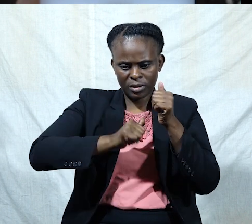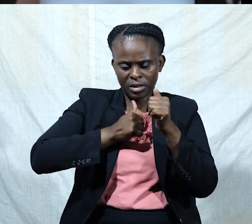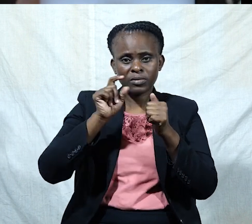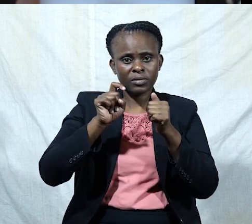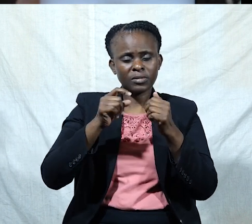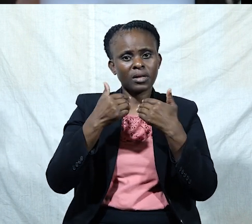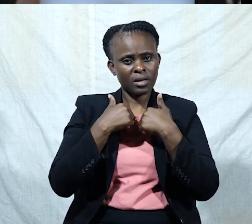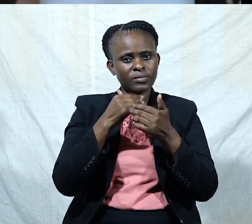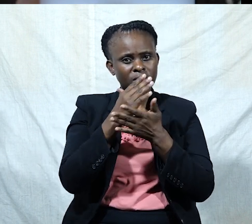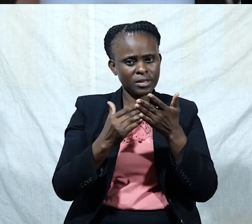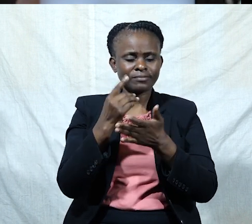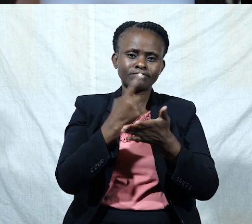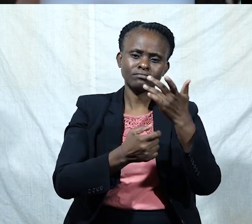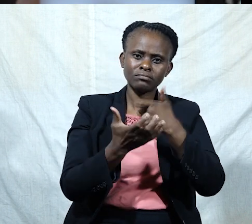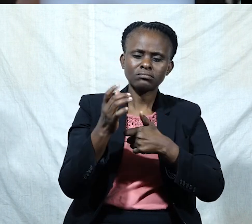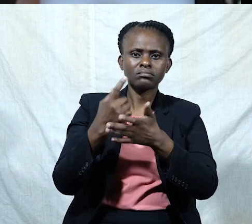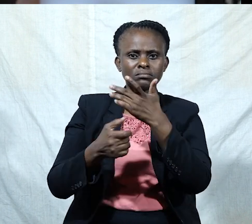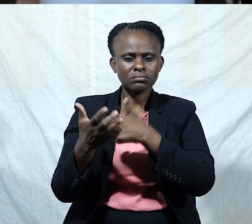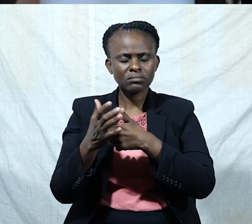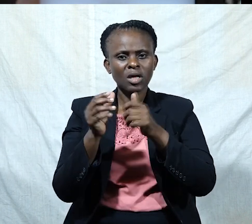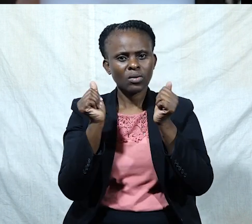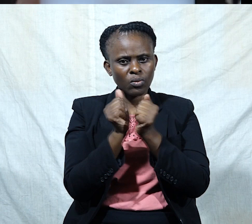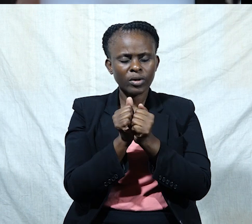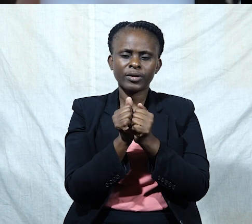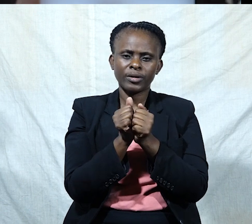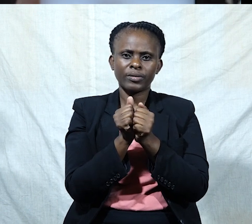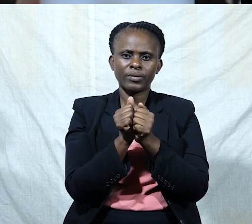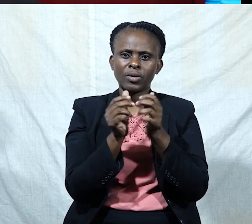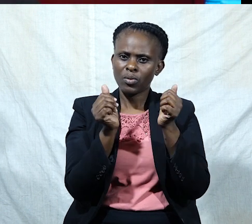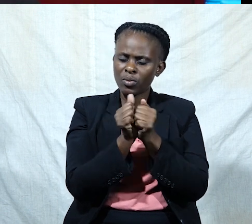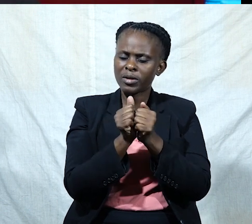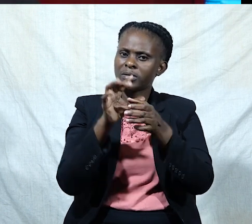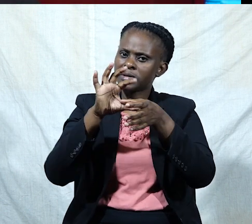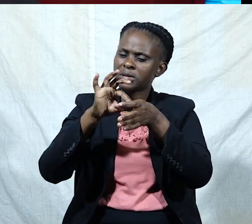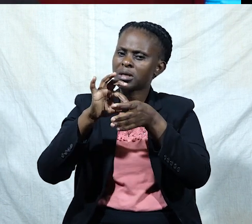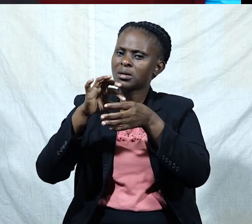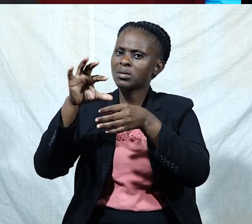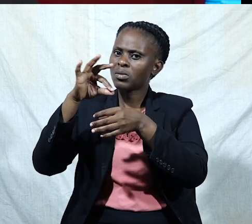to undertake some consultations with the relevant stakeholders, namely